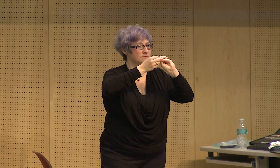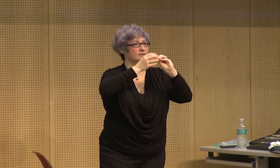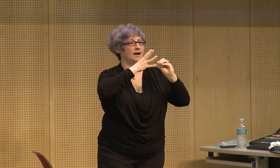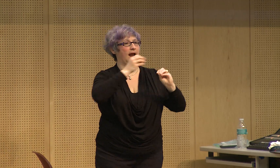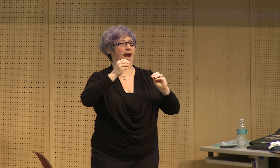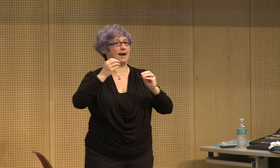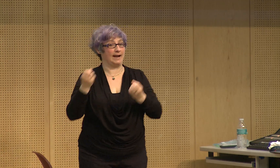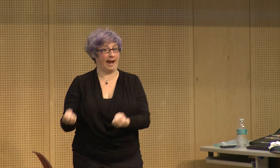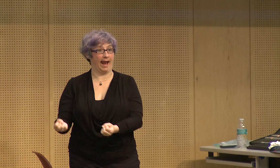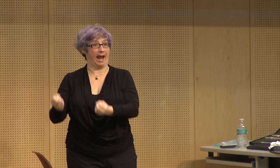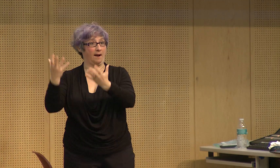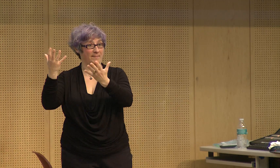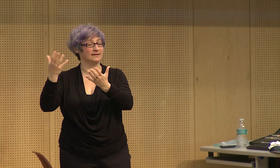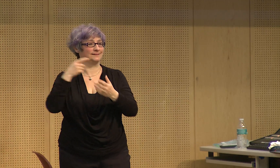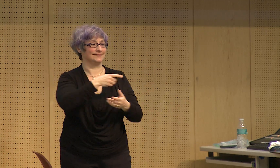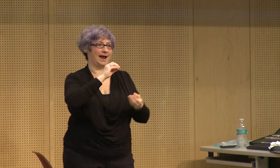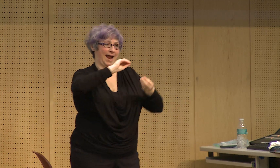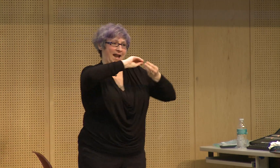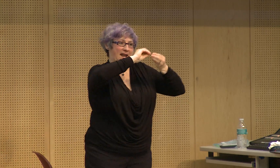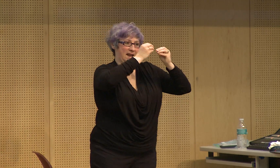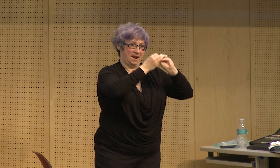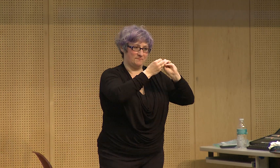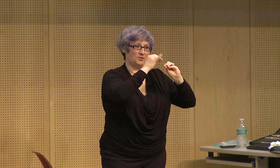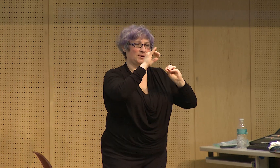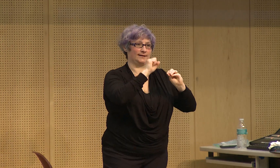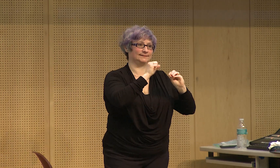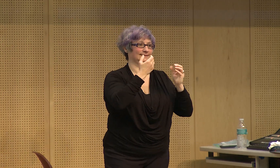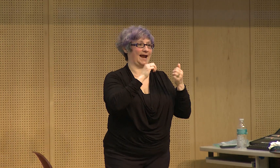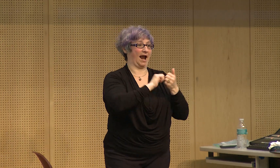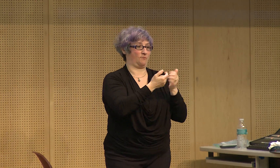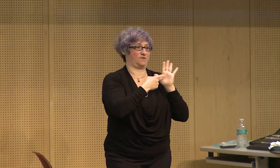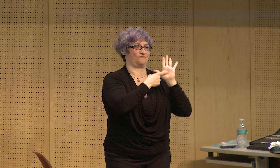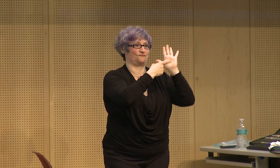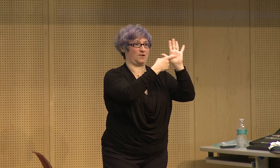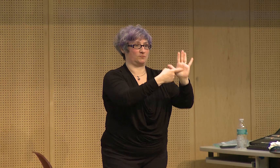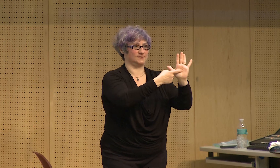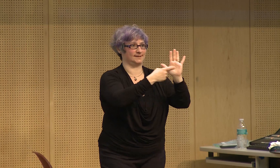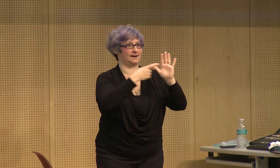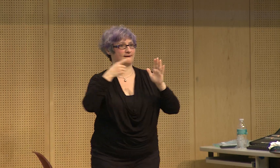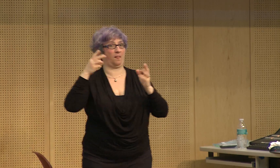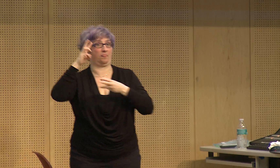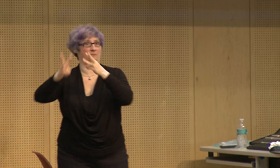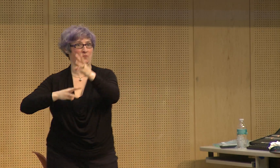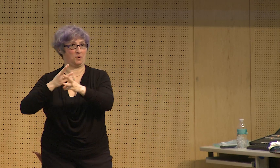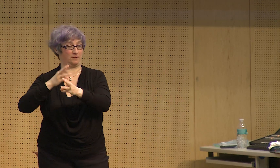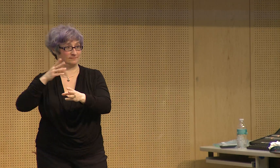We'll be talking about numbers, and we'll be talking about quantity. Numbers, how they're presented,